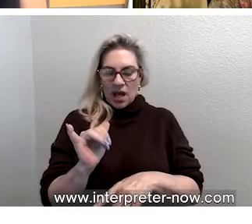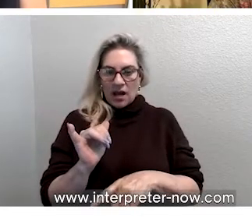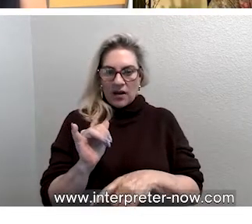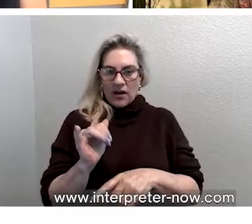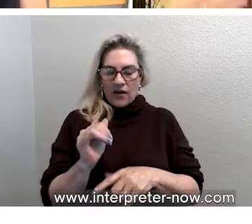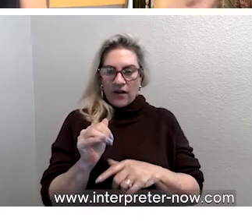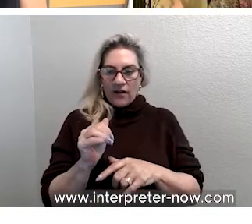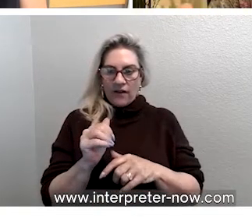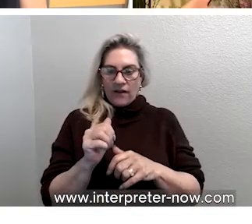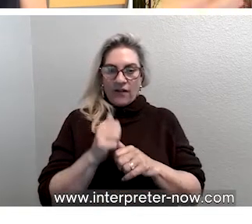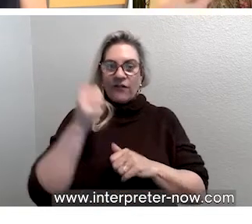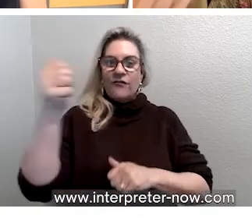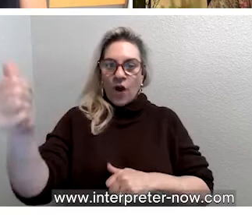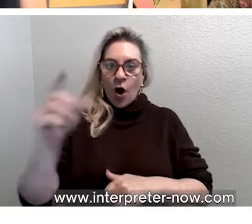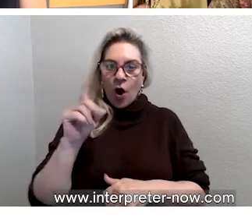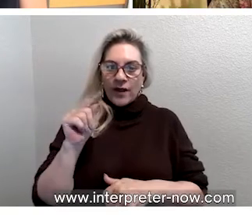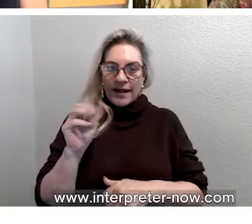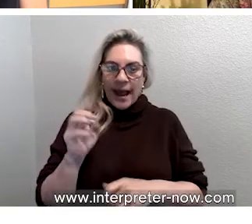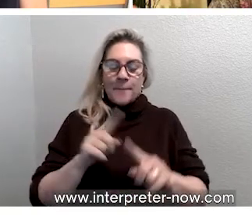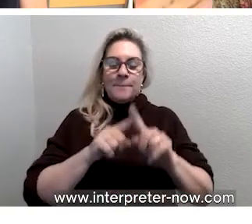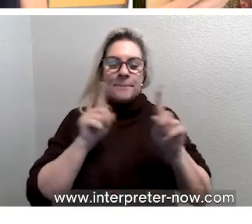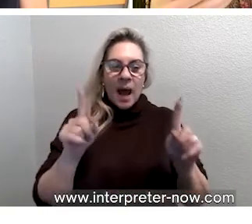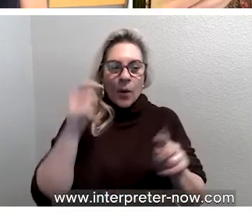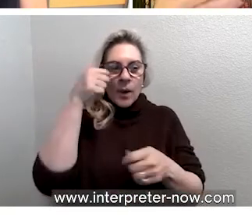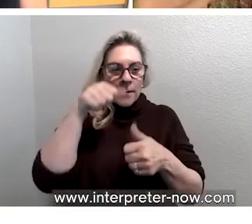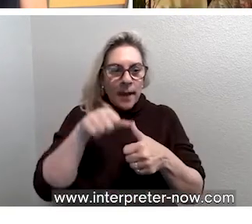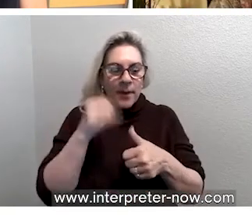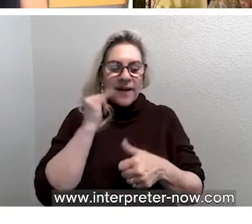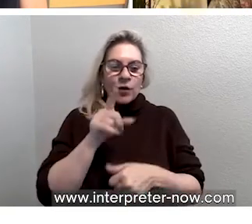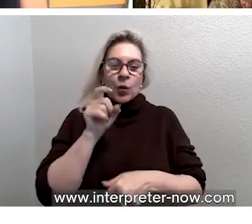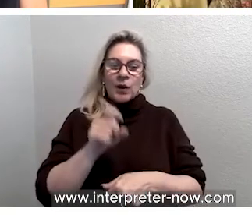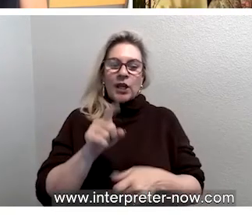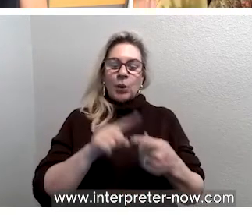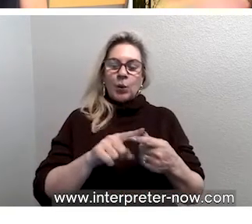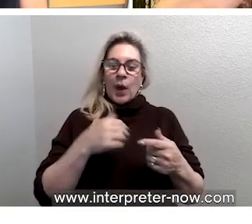However, keep in mind that if you need to make policies, put policies in place for Muslims